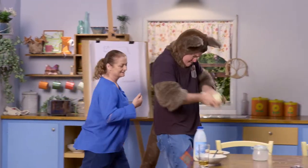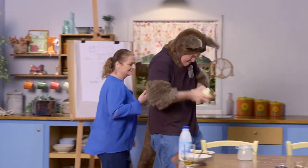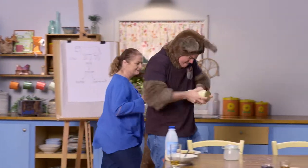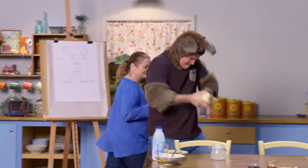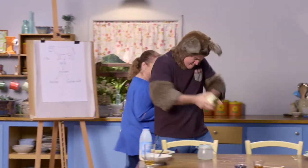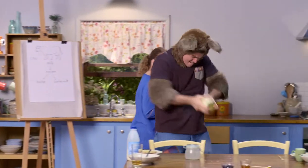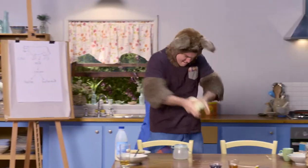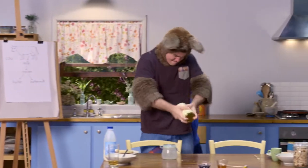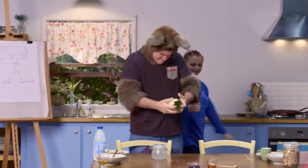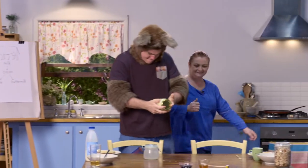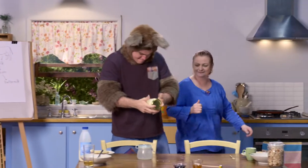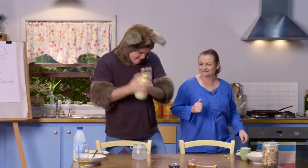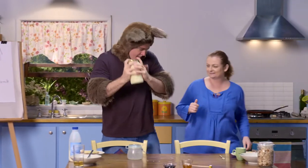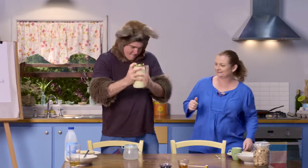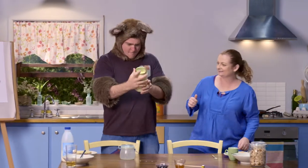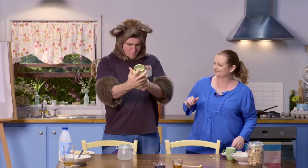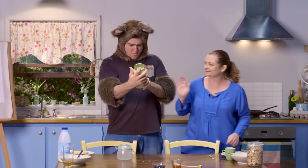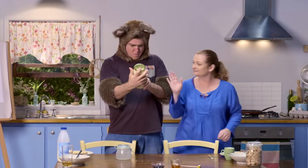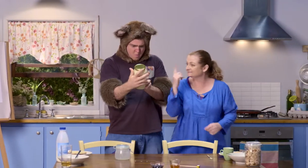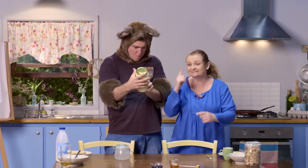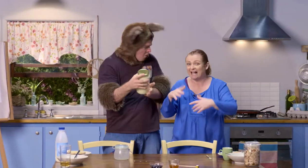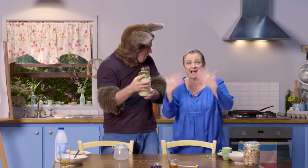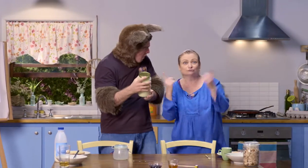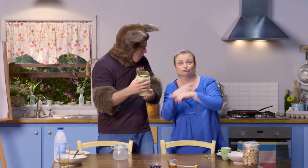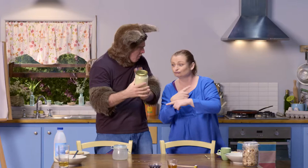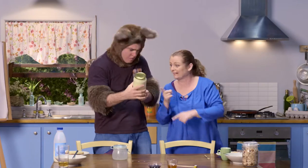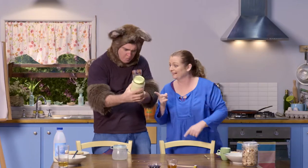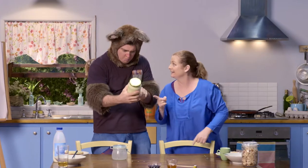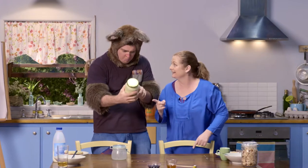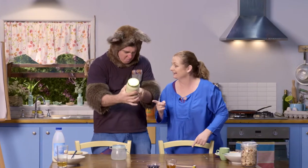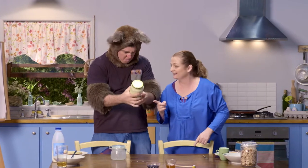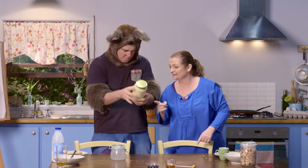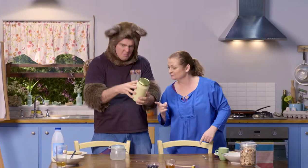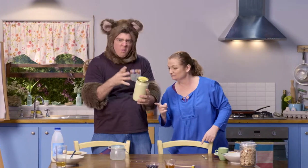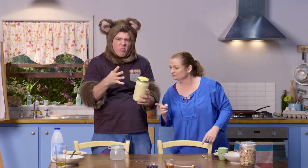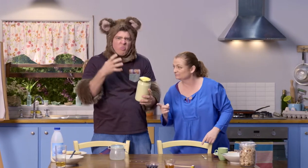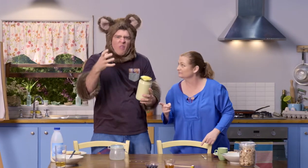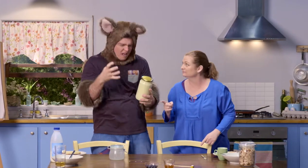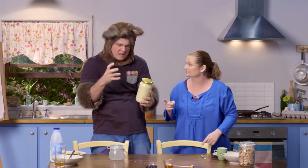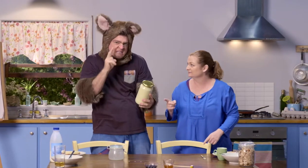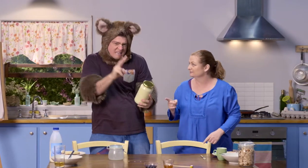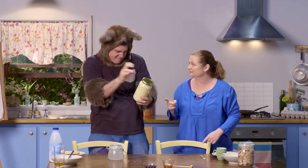Shake, shake, shake, shake, shake. Can you see any changes? Hm, it's too thick.